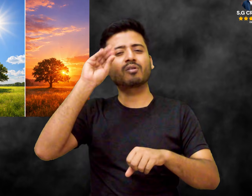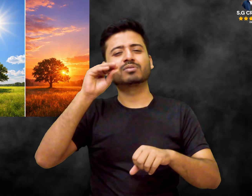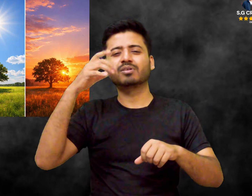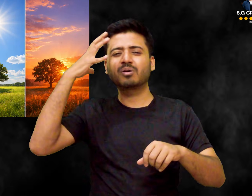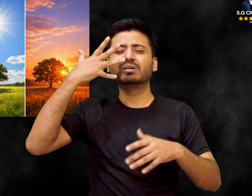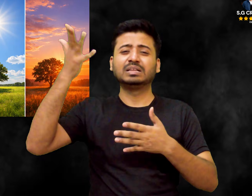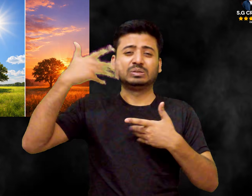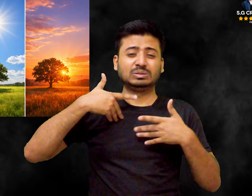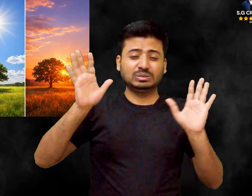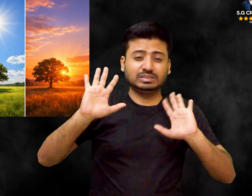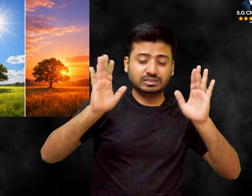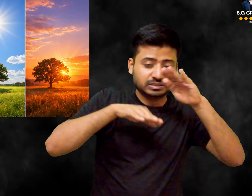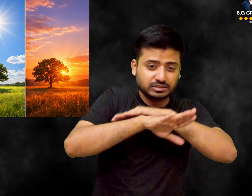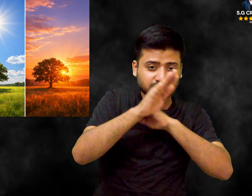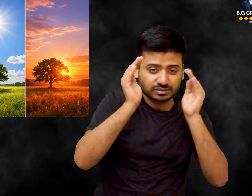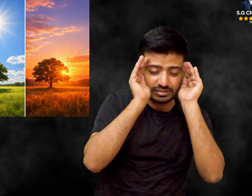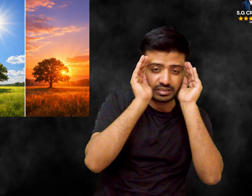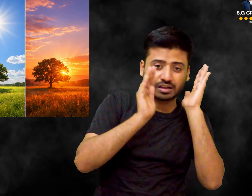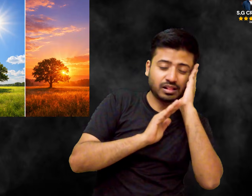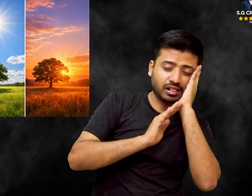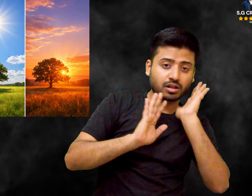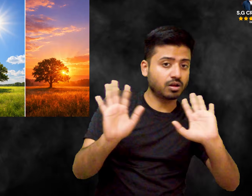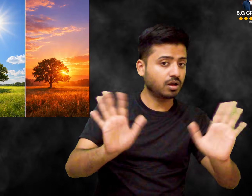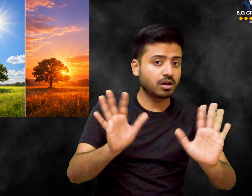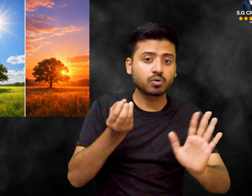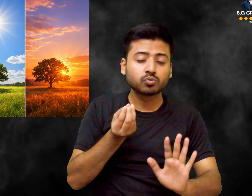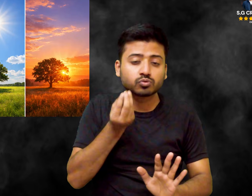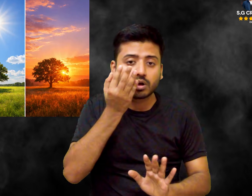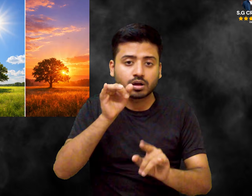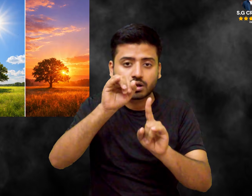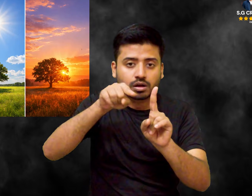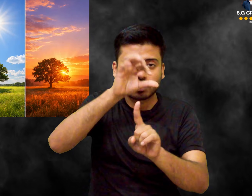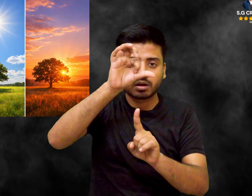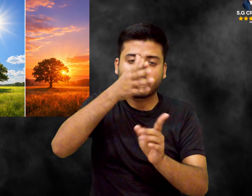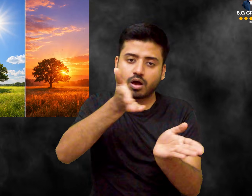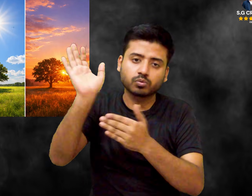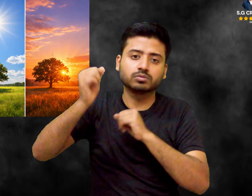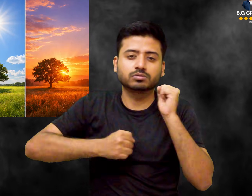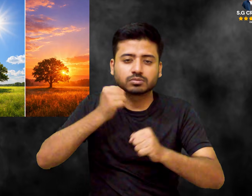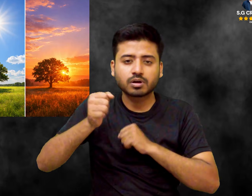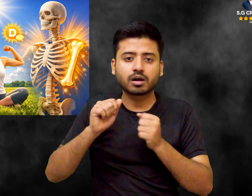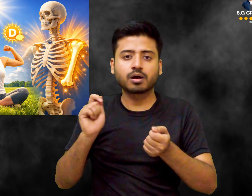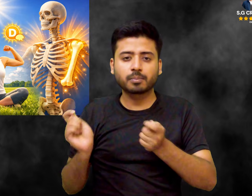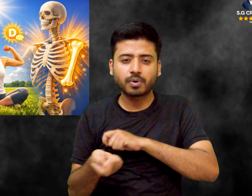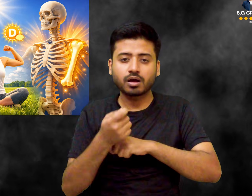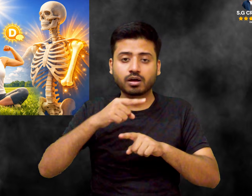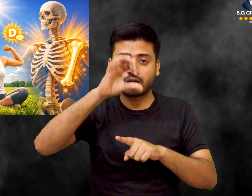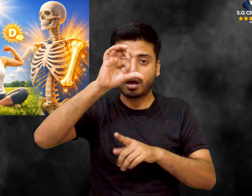the skin while still providing benefits. Midday, 10:00 a.m. to 3:00 p.m. This is when UVB rays are